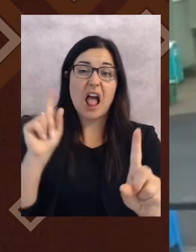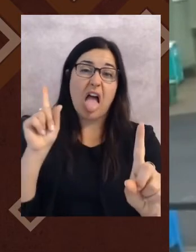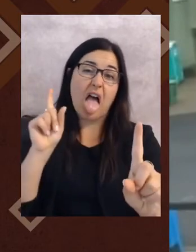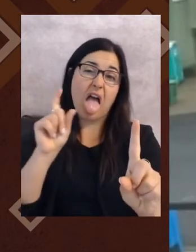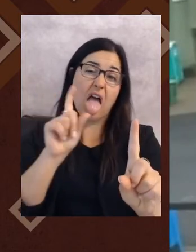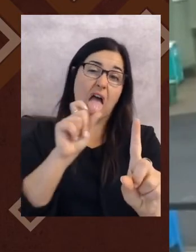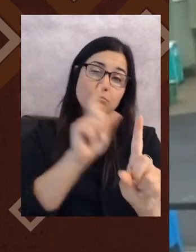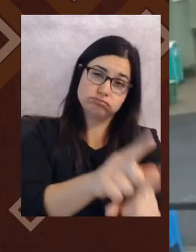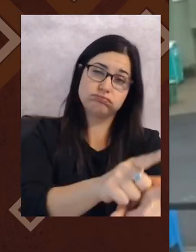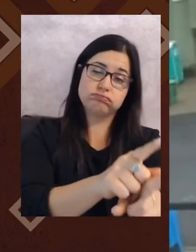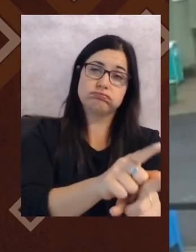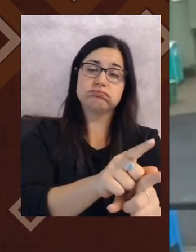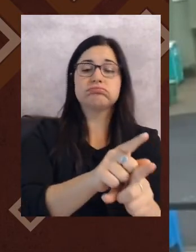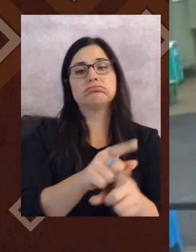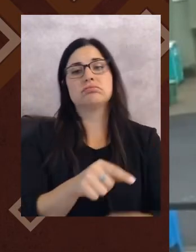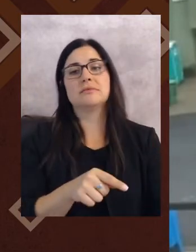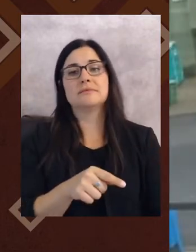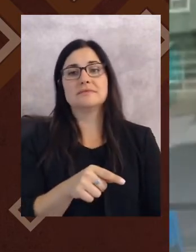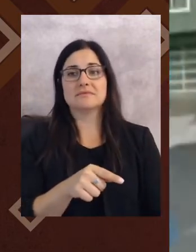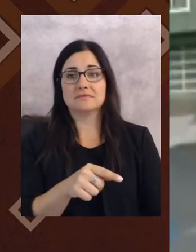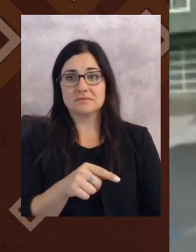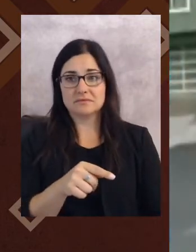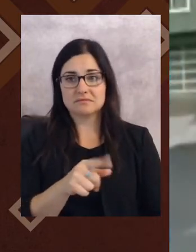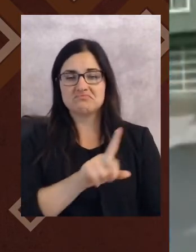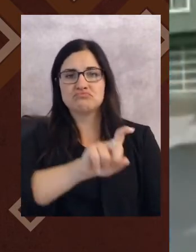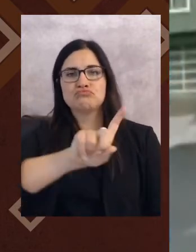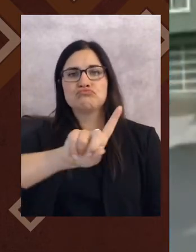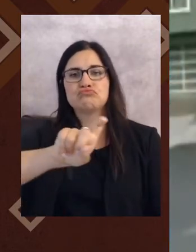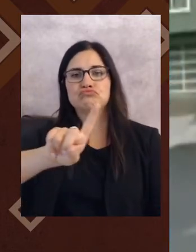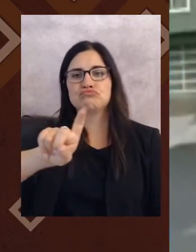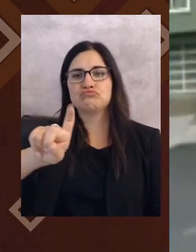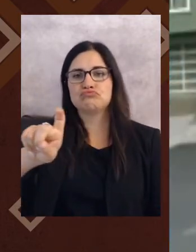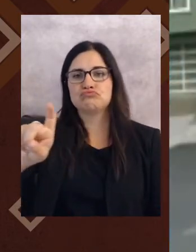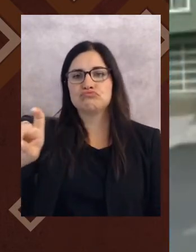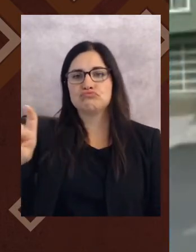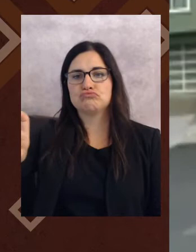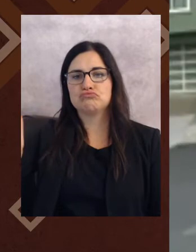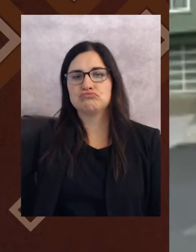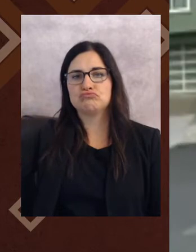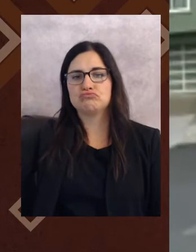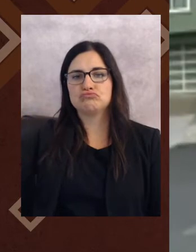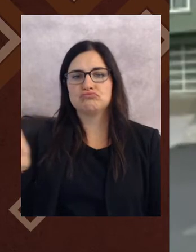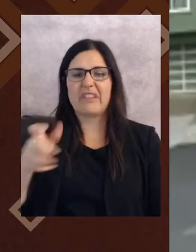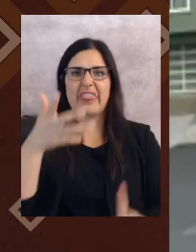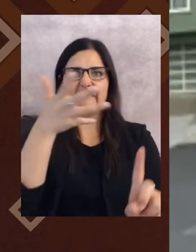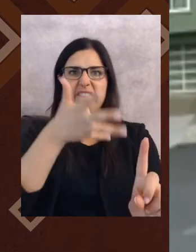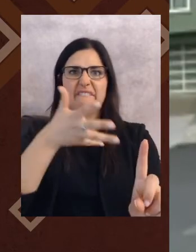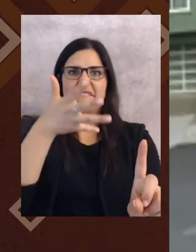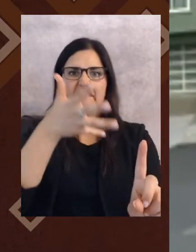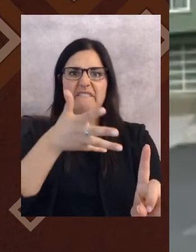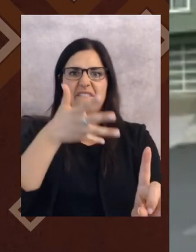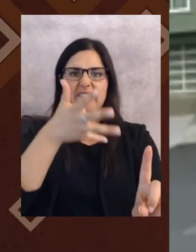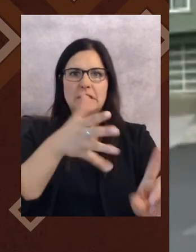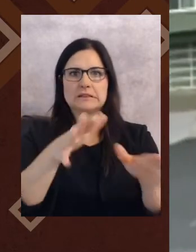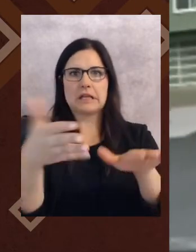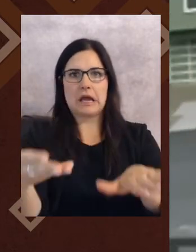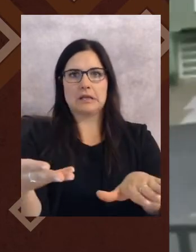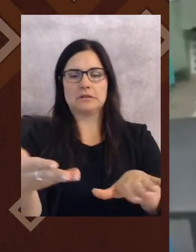A suspect barrels him down and takes off, leaving the victim lifeless on the ground. Seeing the video is just